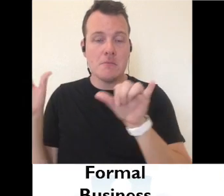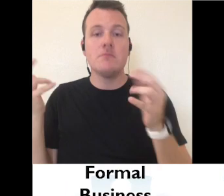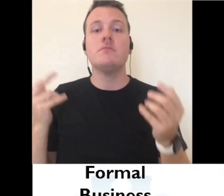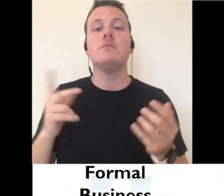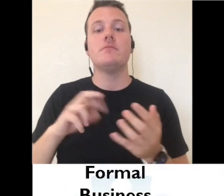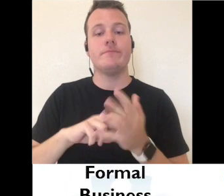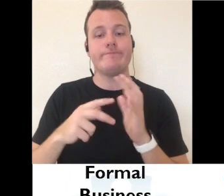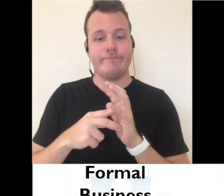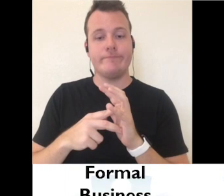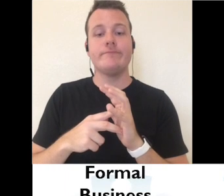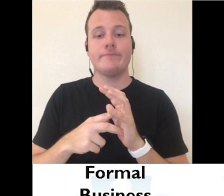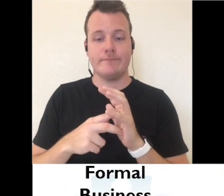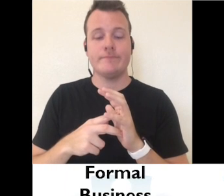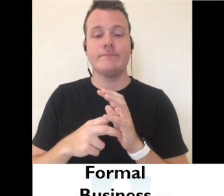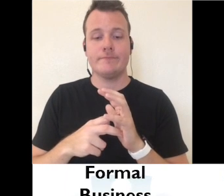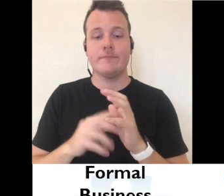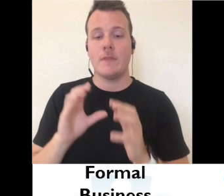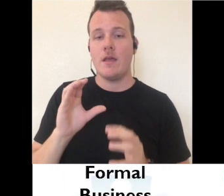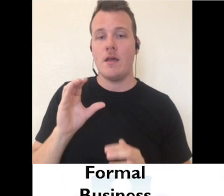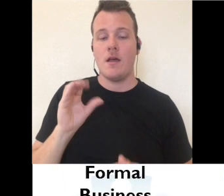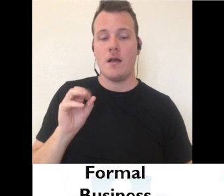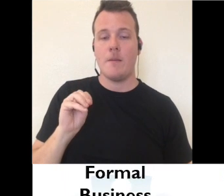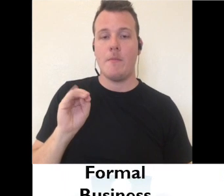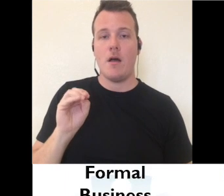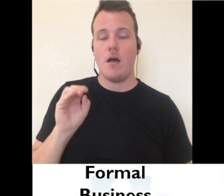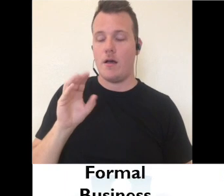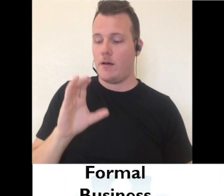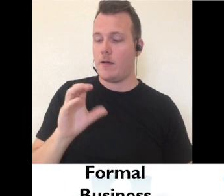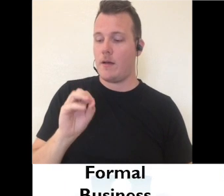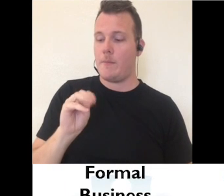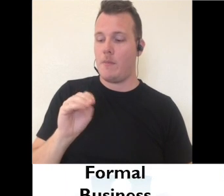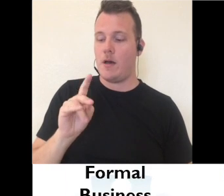amplification and commoditizing of the of the hearing care system. By